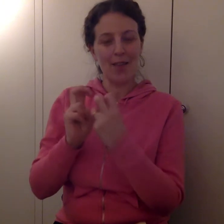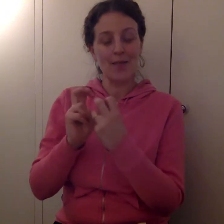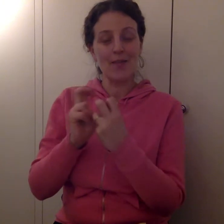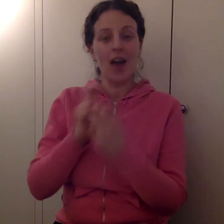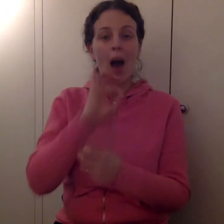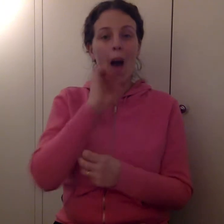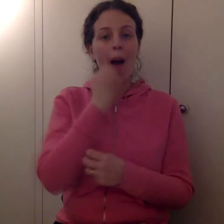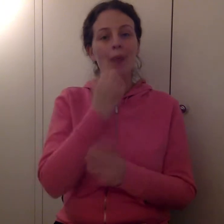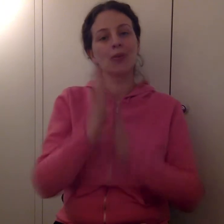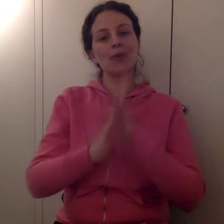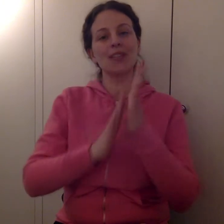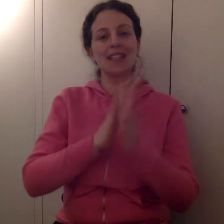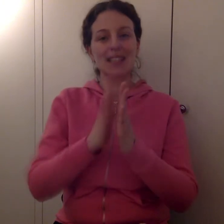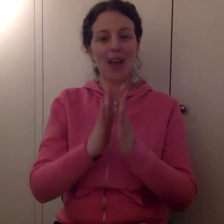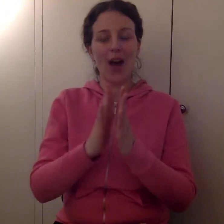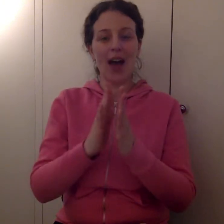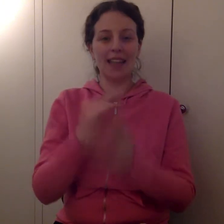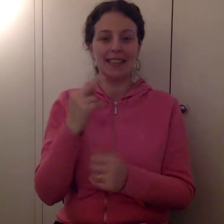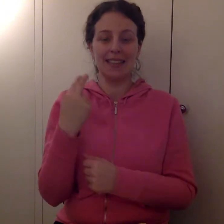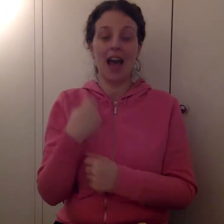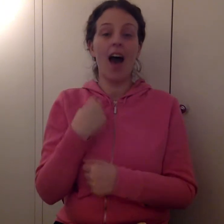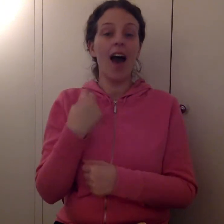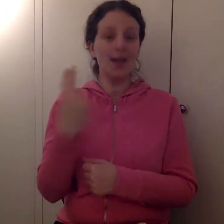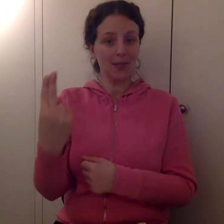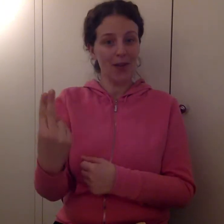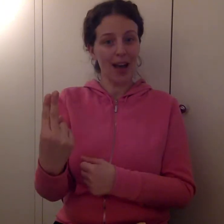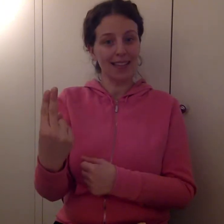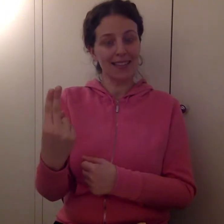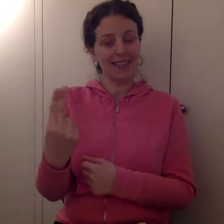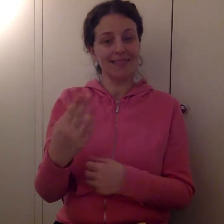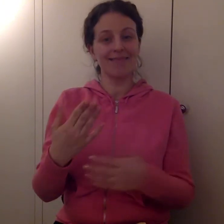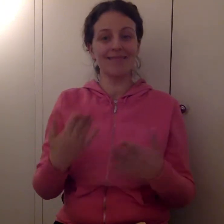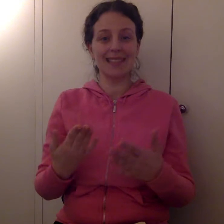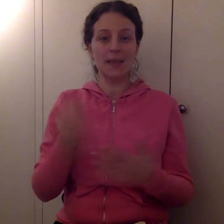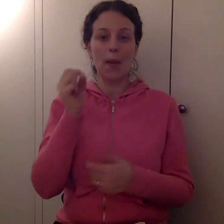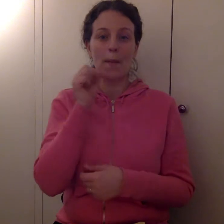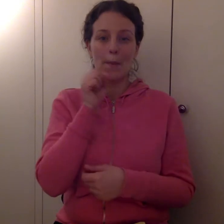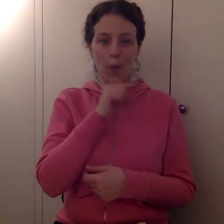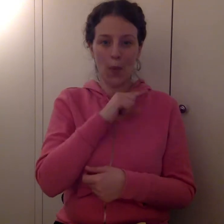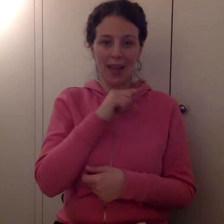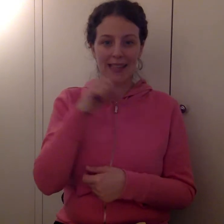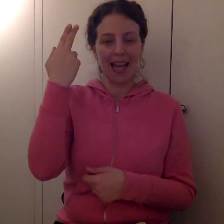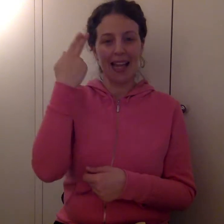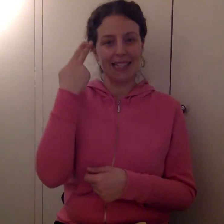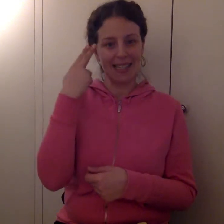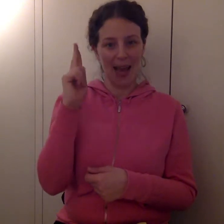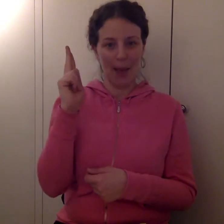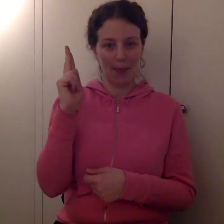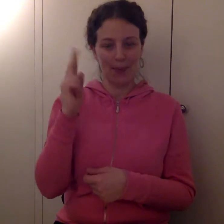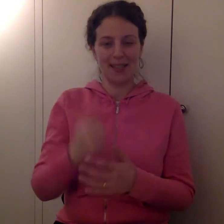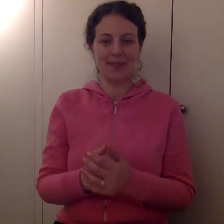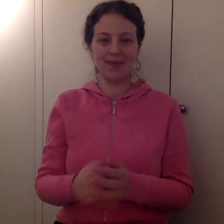I will sign twice. Boys names.